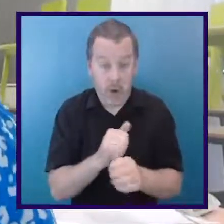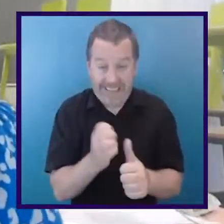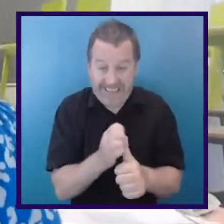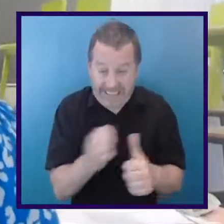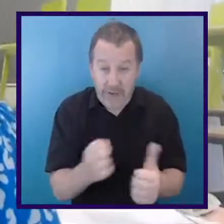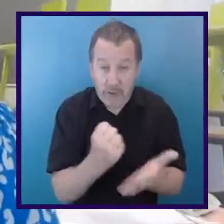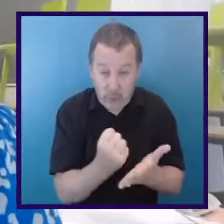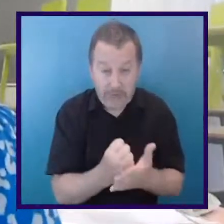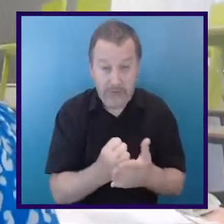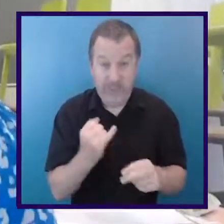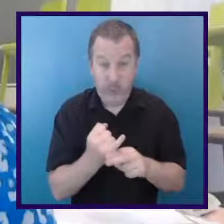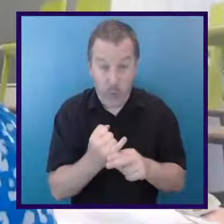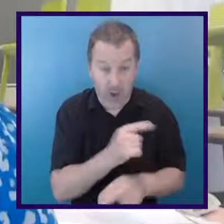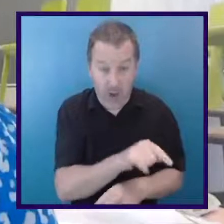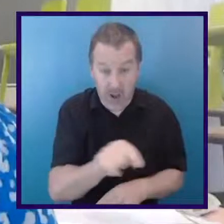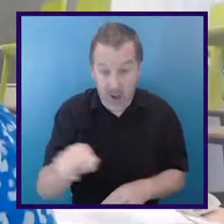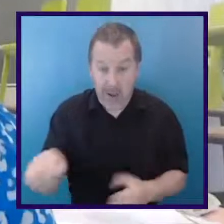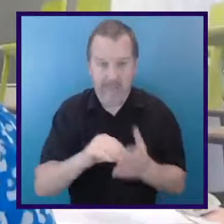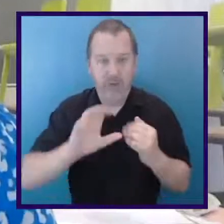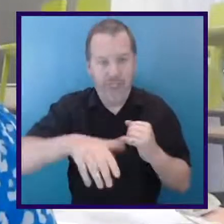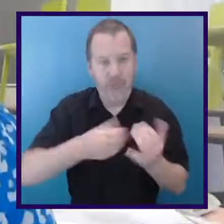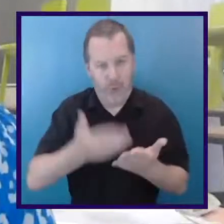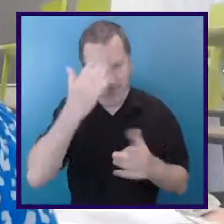So that languages are available to every single student, within our school.